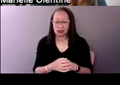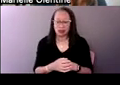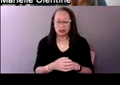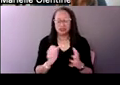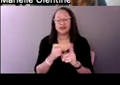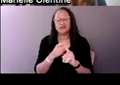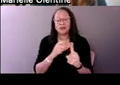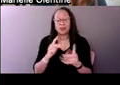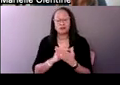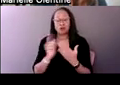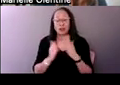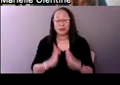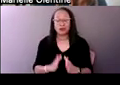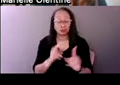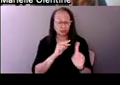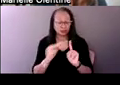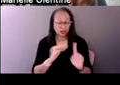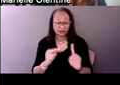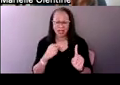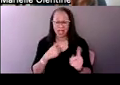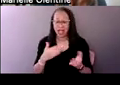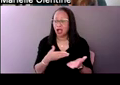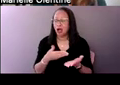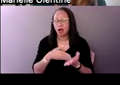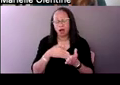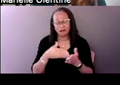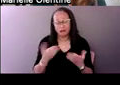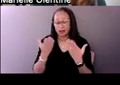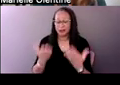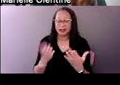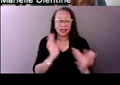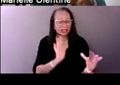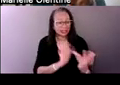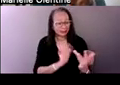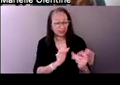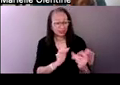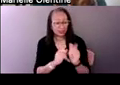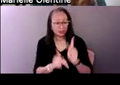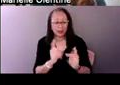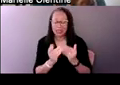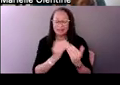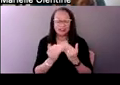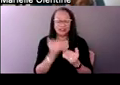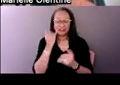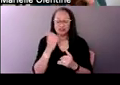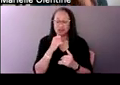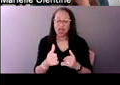curators are just people, too. So first of all, not everything needs to be